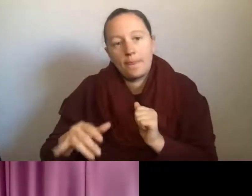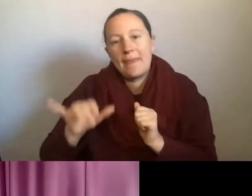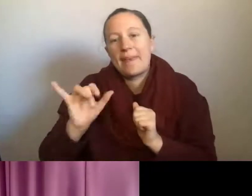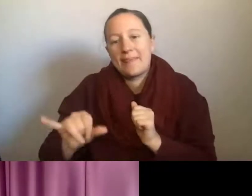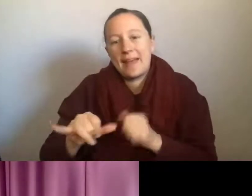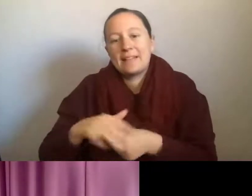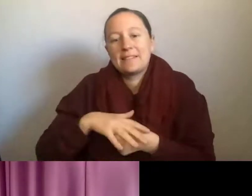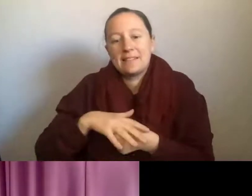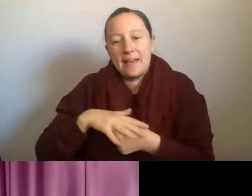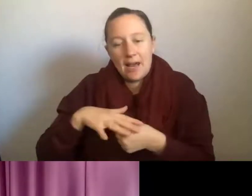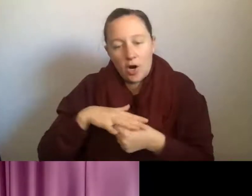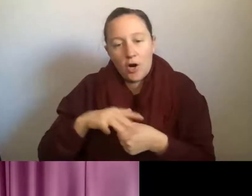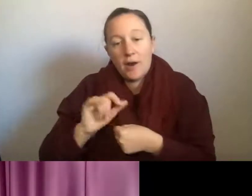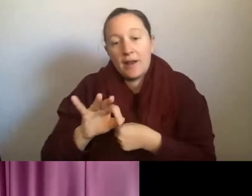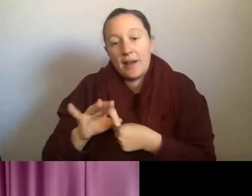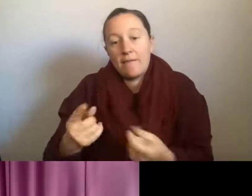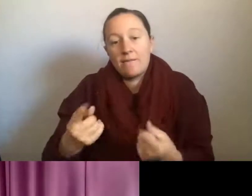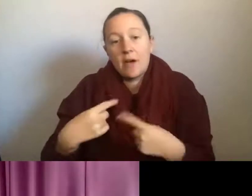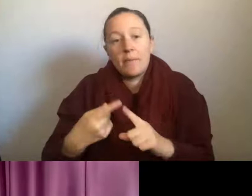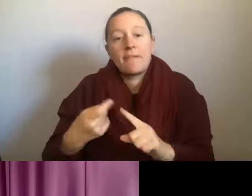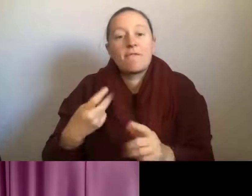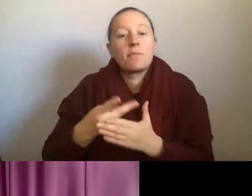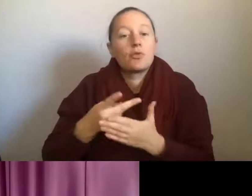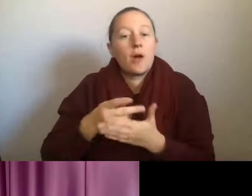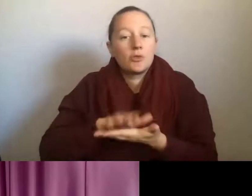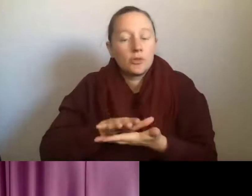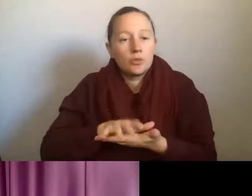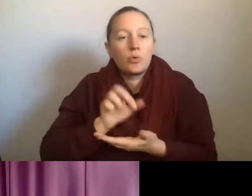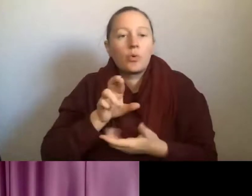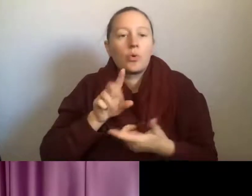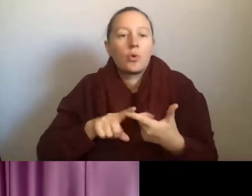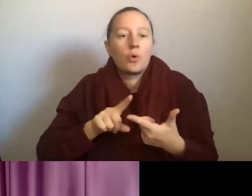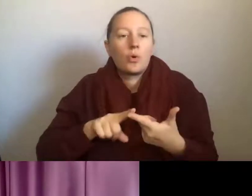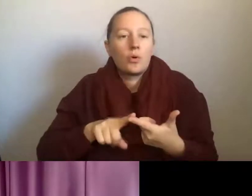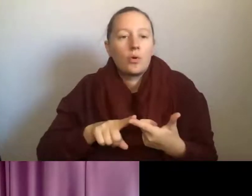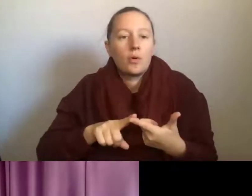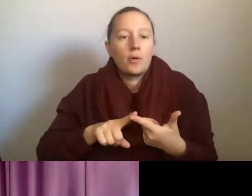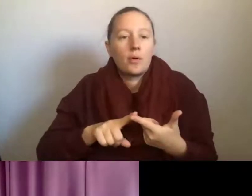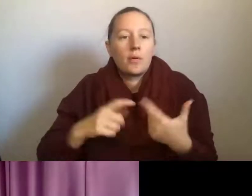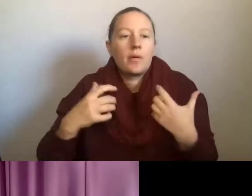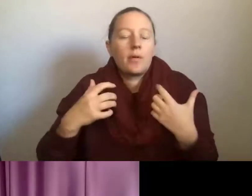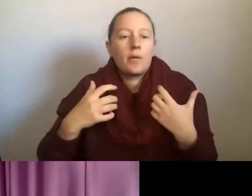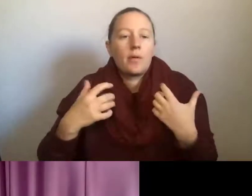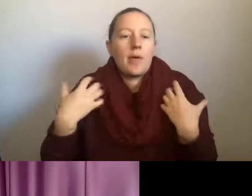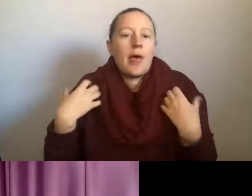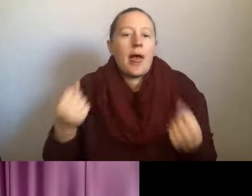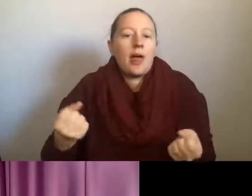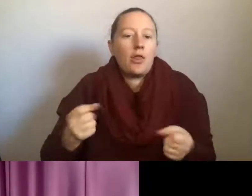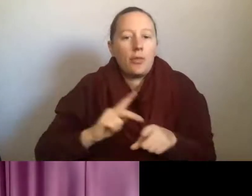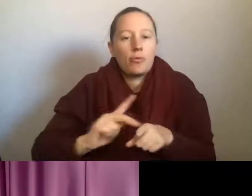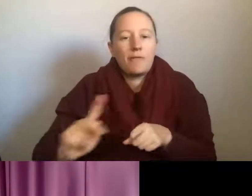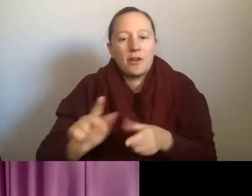If you're coming from a graduate school or those health professional schools, that's going to be REAP.